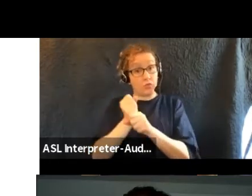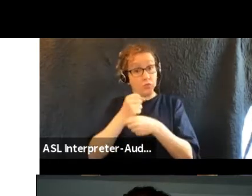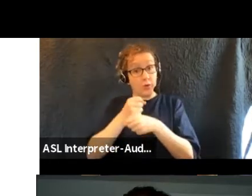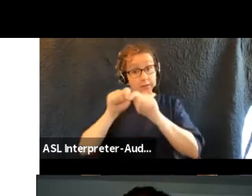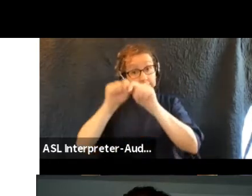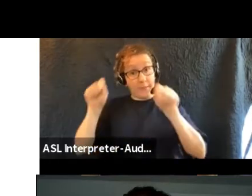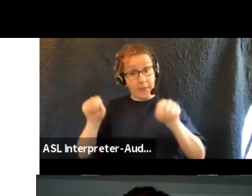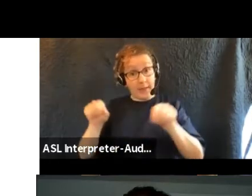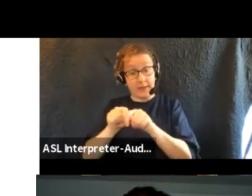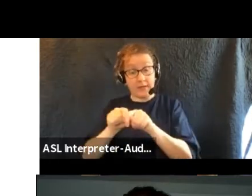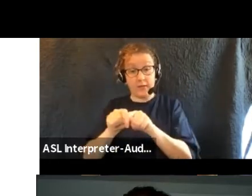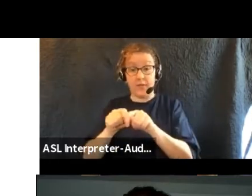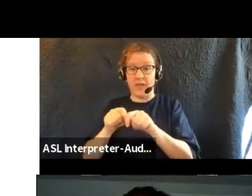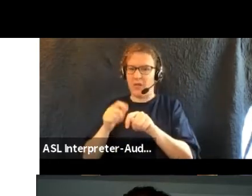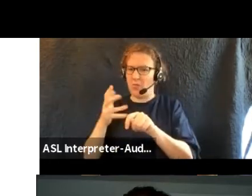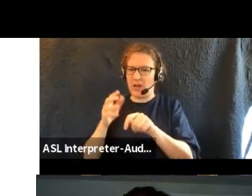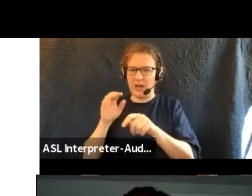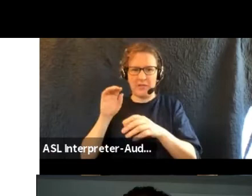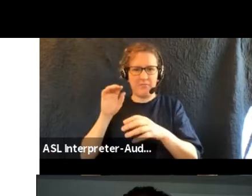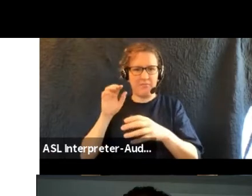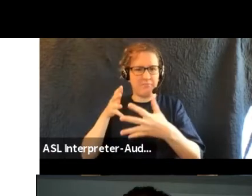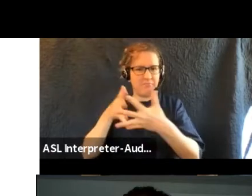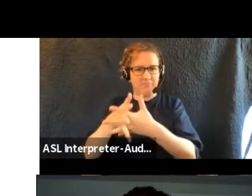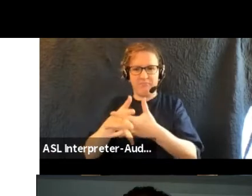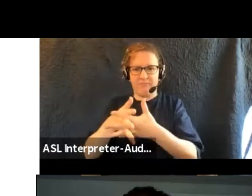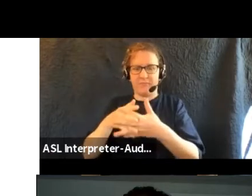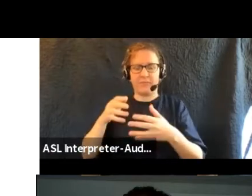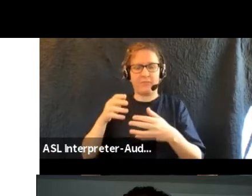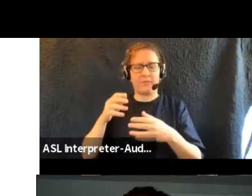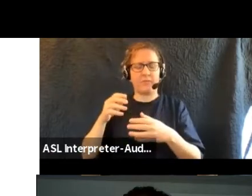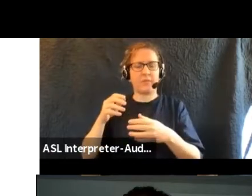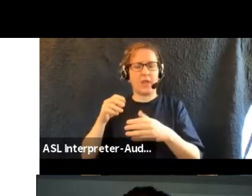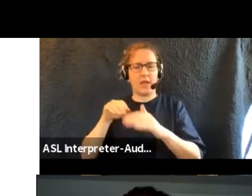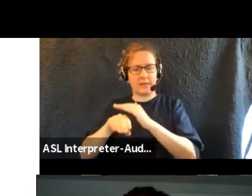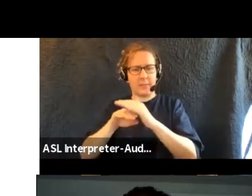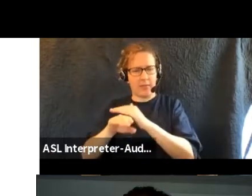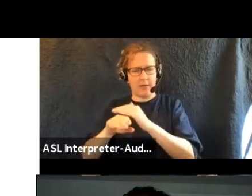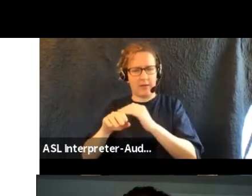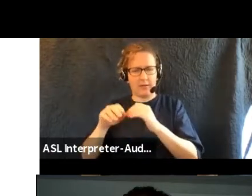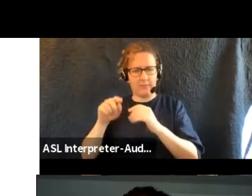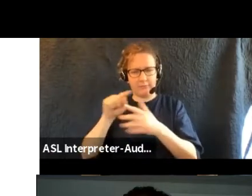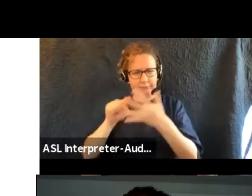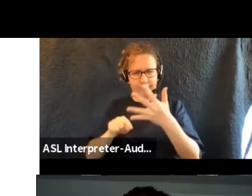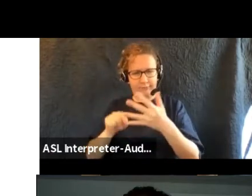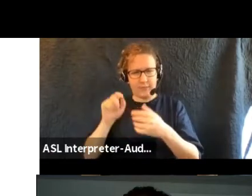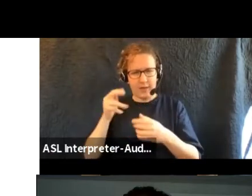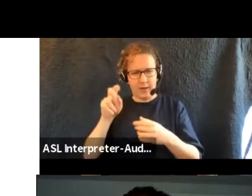We spent a lot of time trying to train our team up on using those different types of